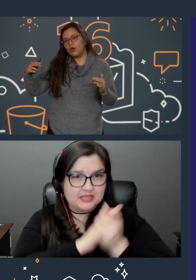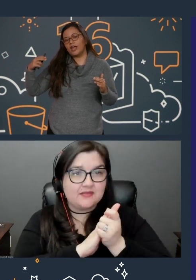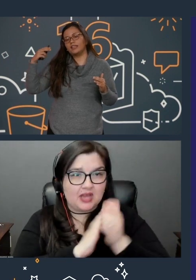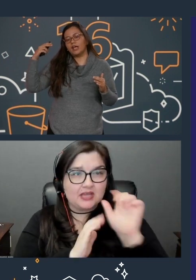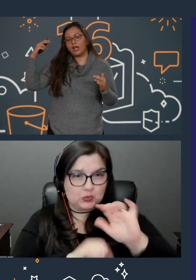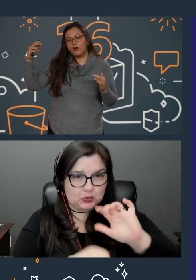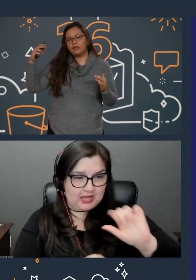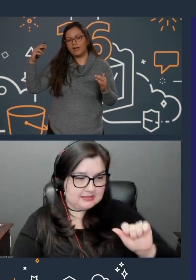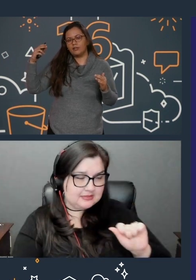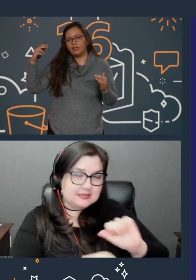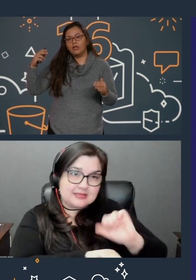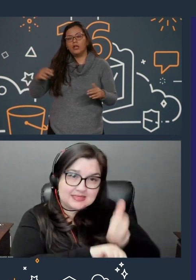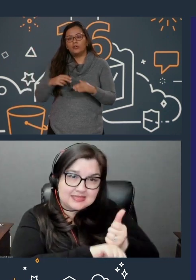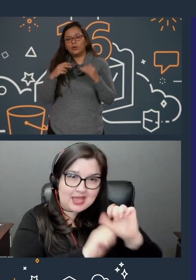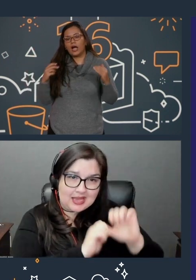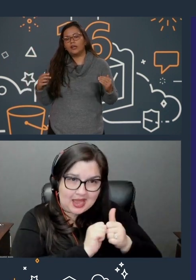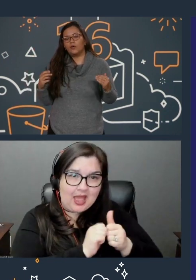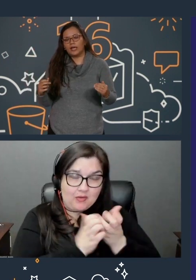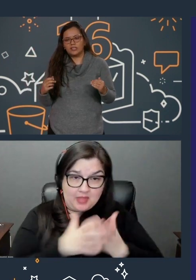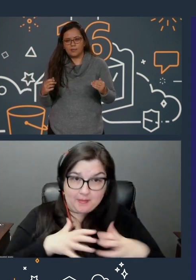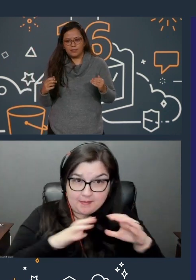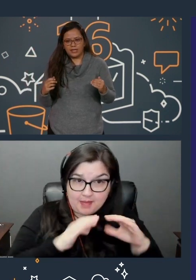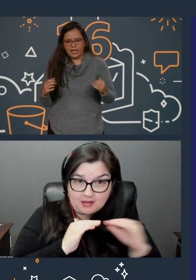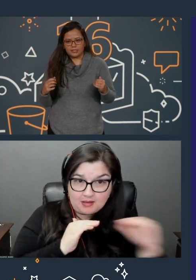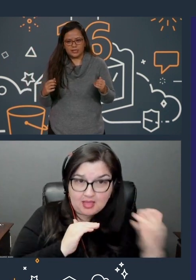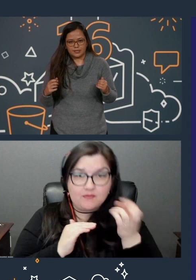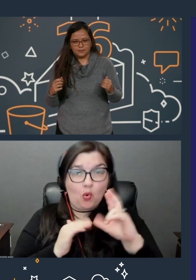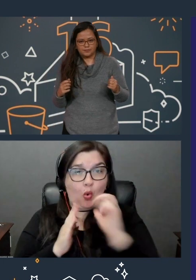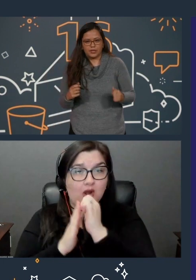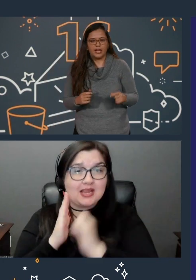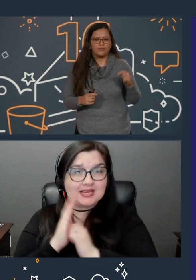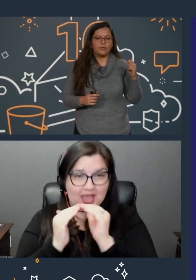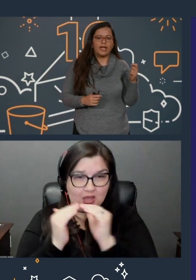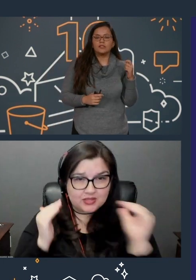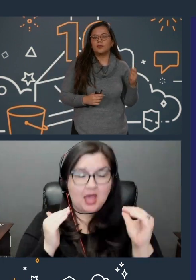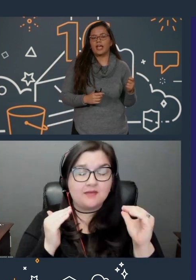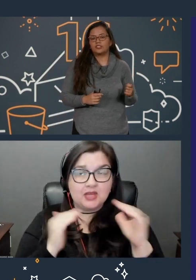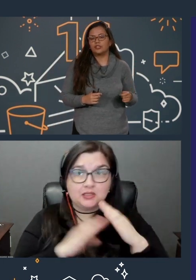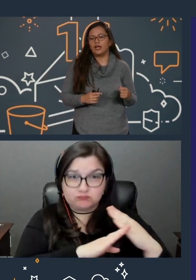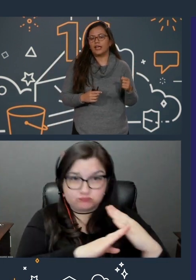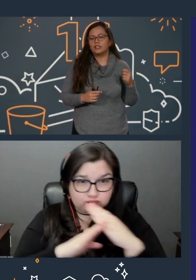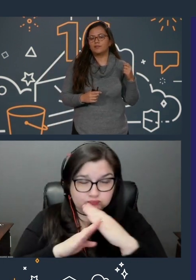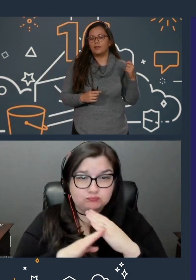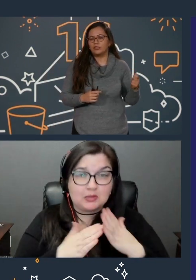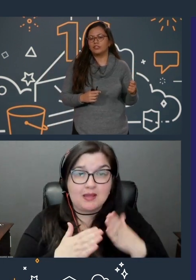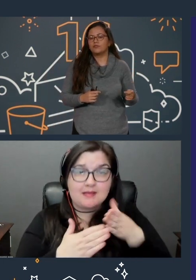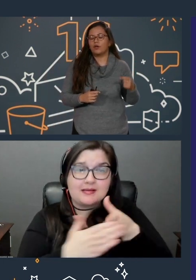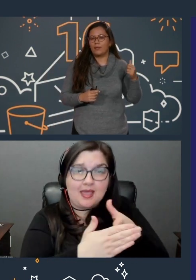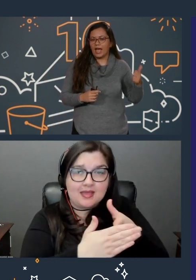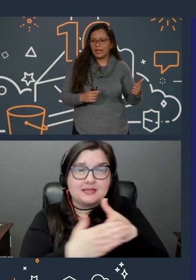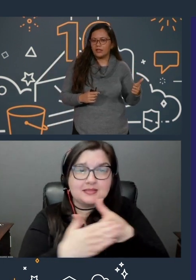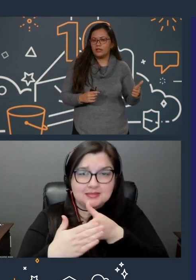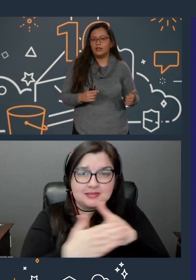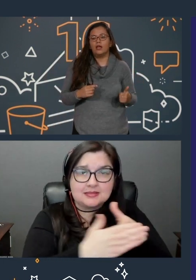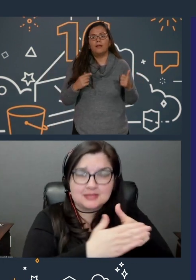or at the account level to guard you against public access. It provides protection against permissions from ACL,